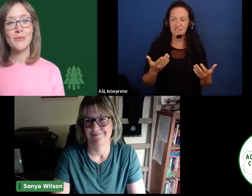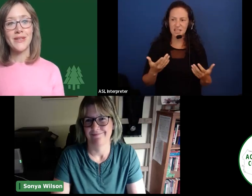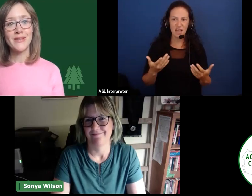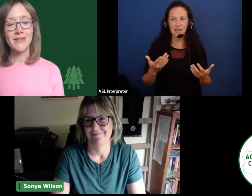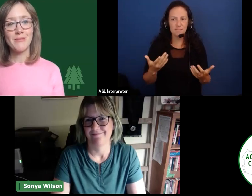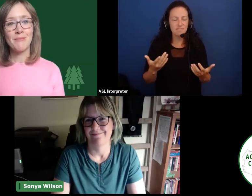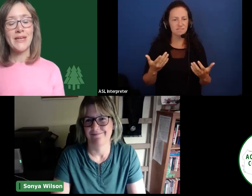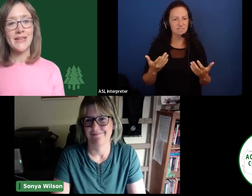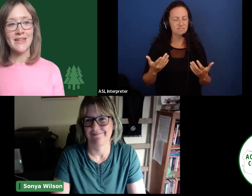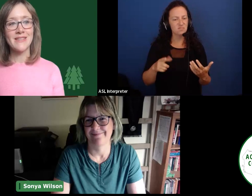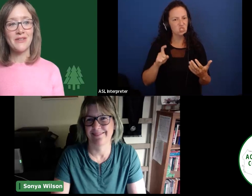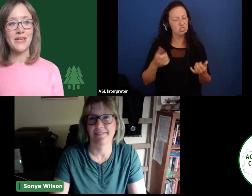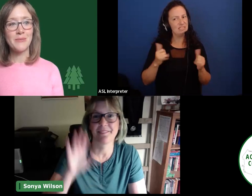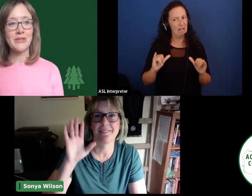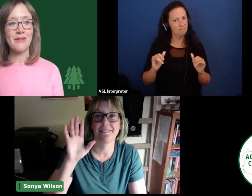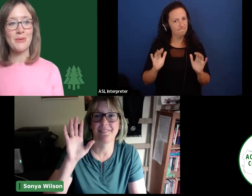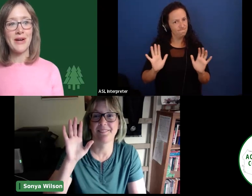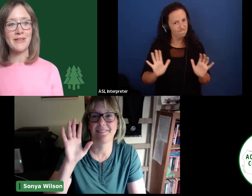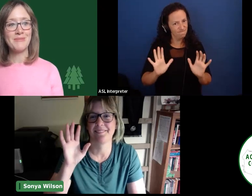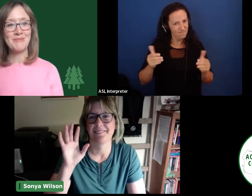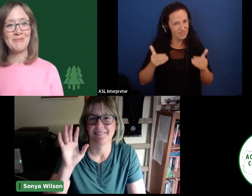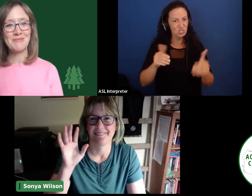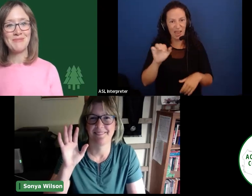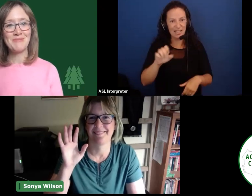with making ASL available everywhere.